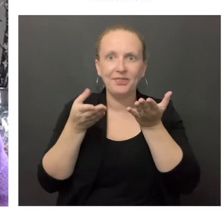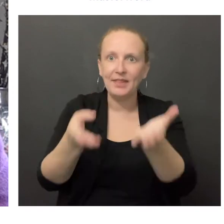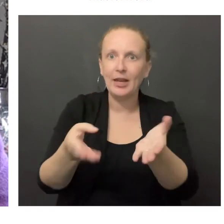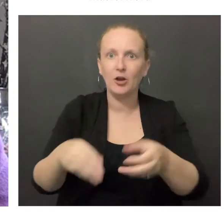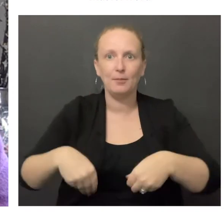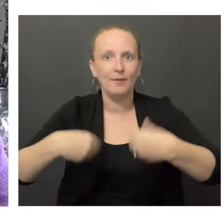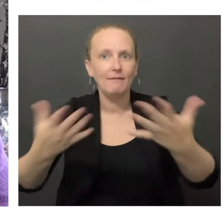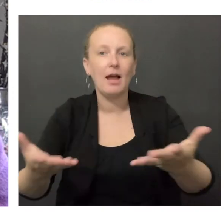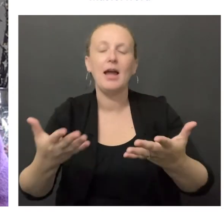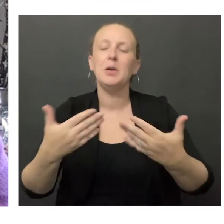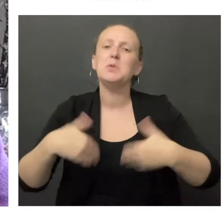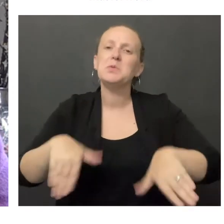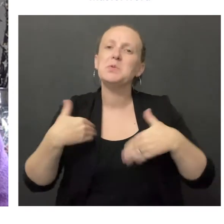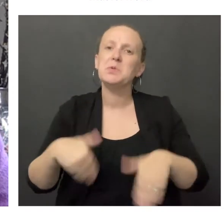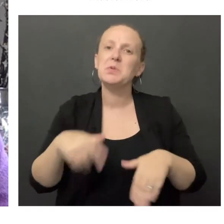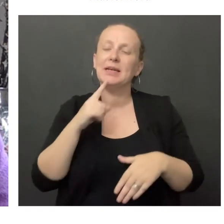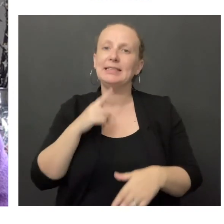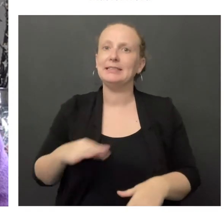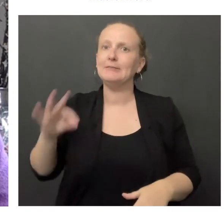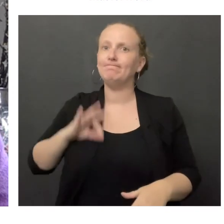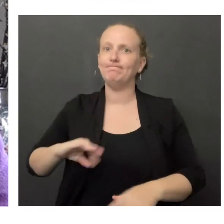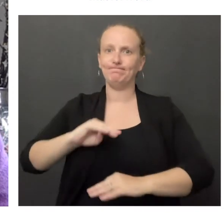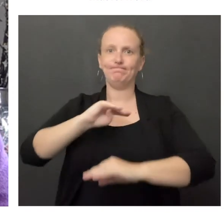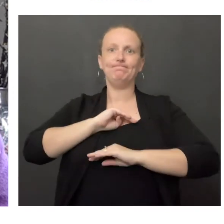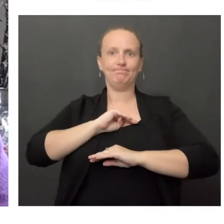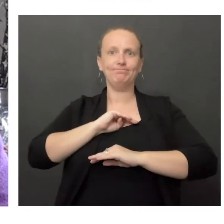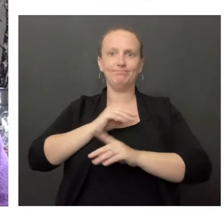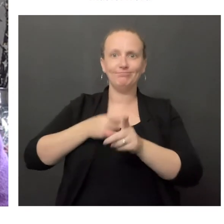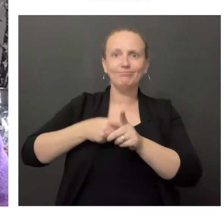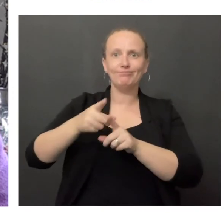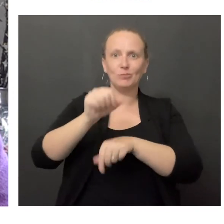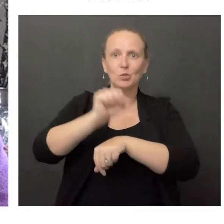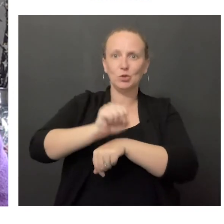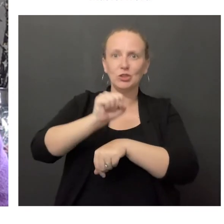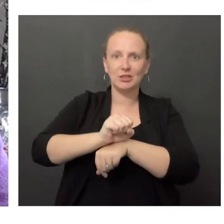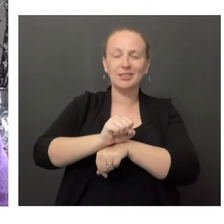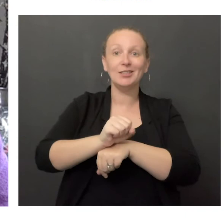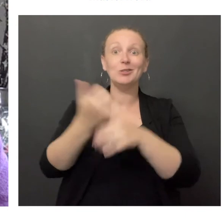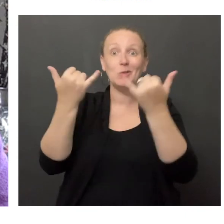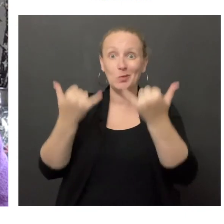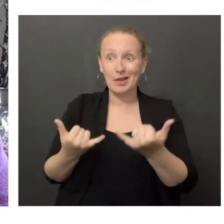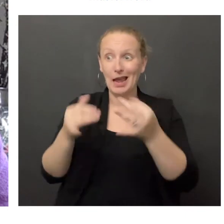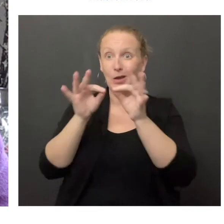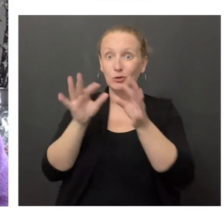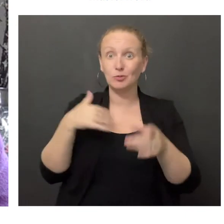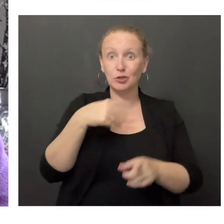And it's very fulfilling and very rewarding. Um, and so, just kind of finding that